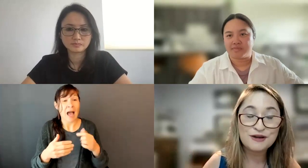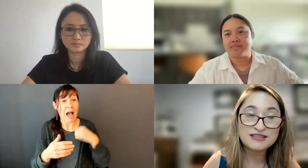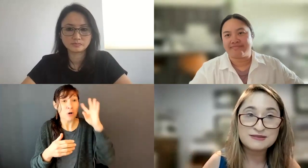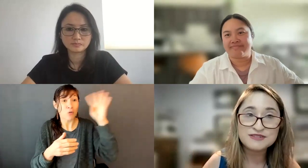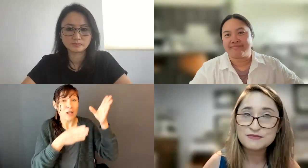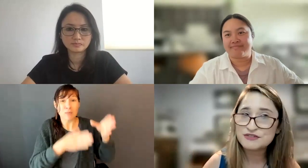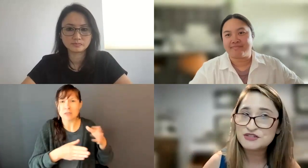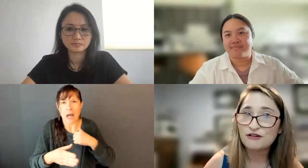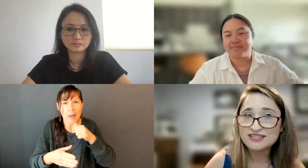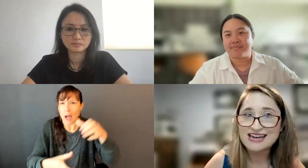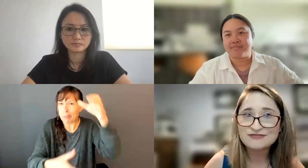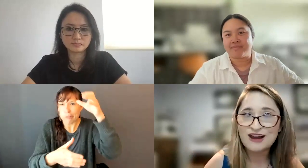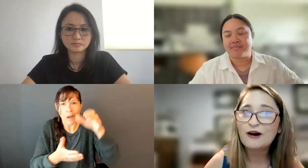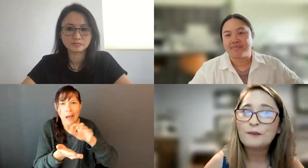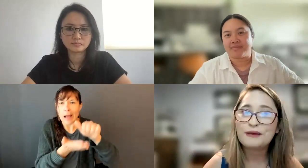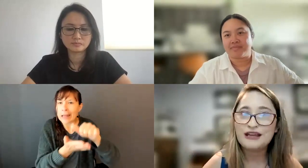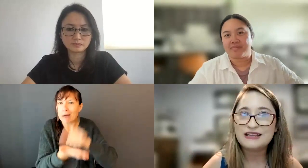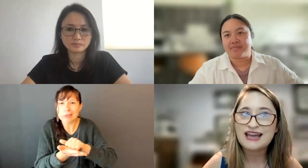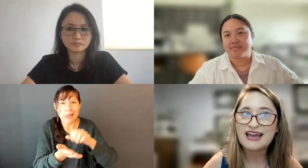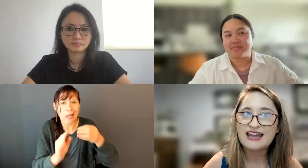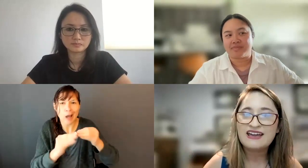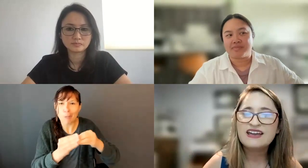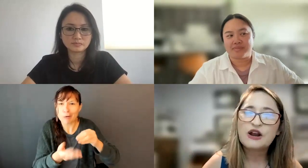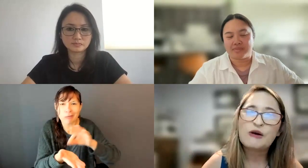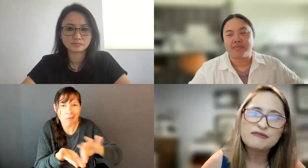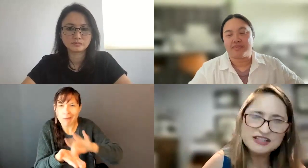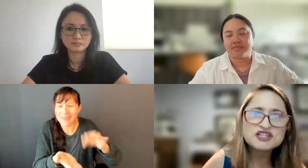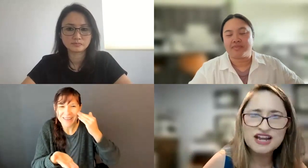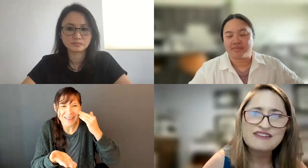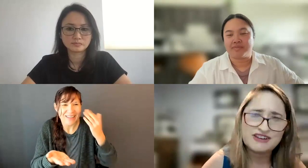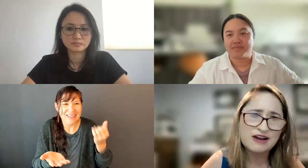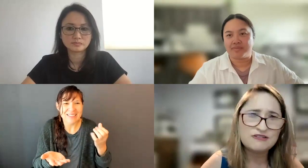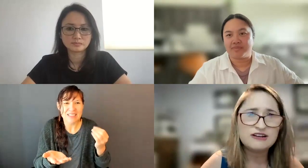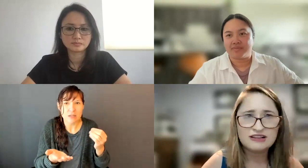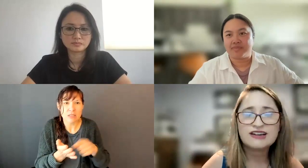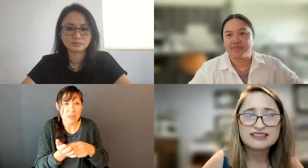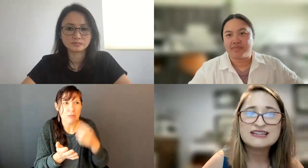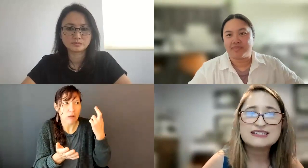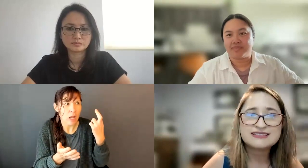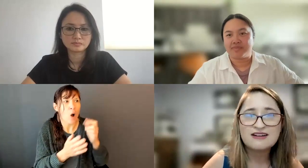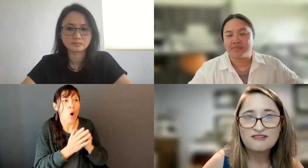But sometimes we struggle to ask for help and say, "I really should have an accountant look at this."